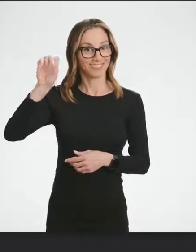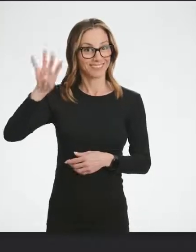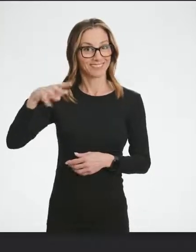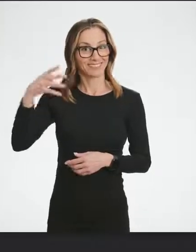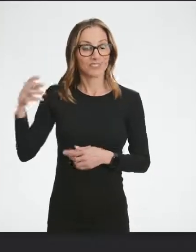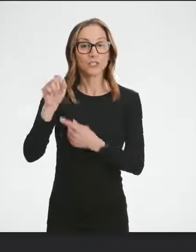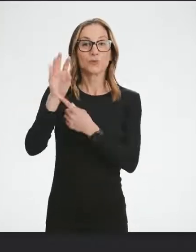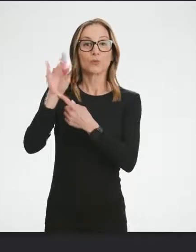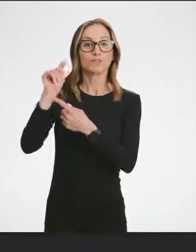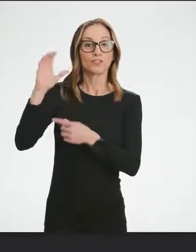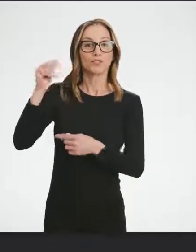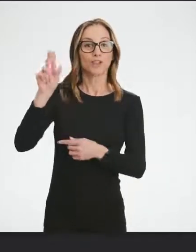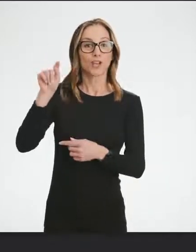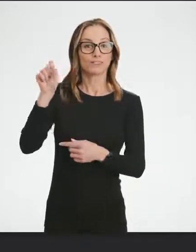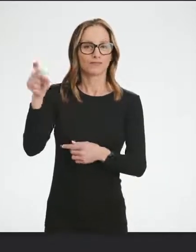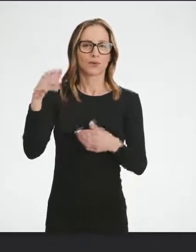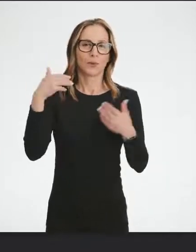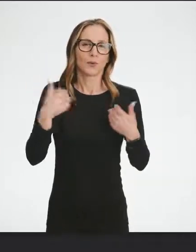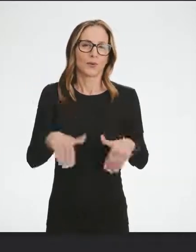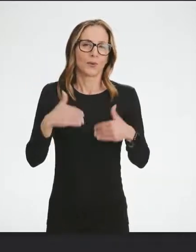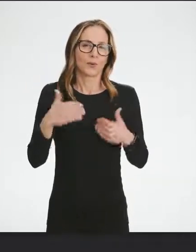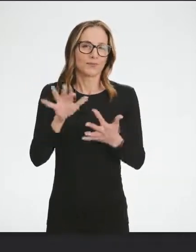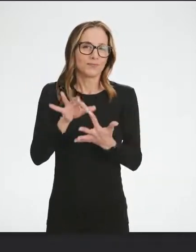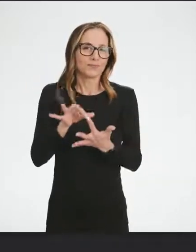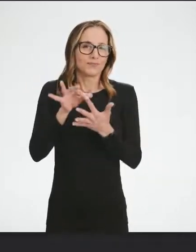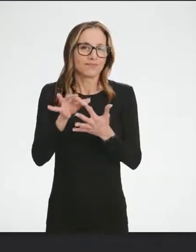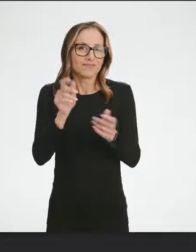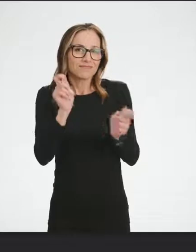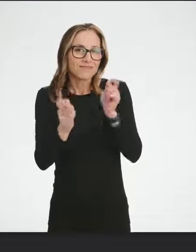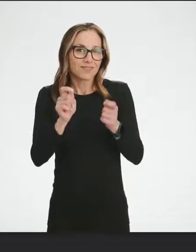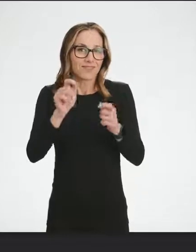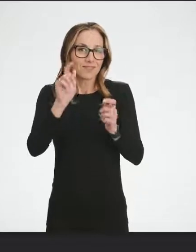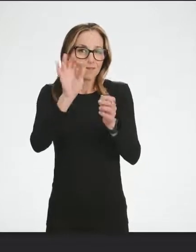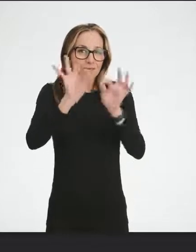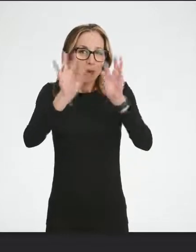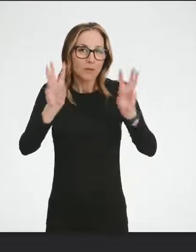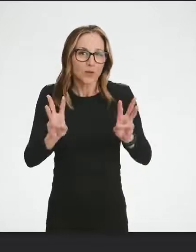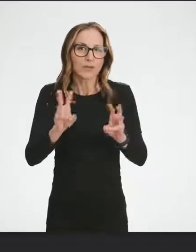Swift Charts is a highly customizable charting framework built on top of SwiftUI that makes